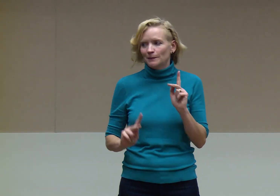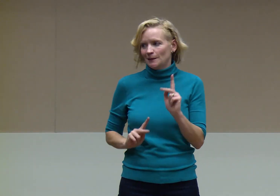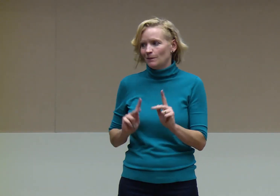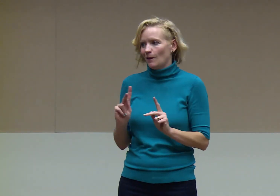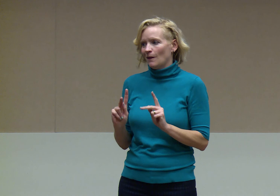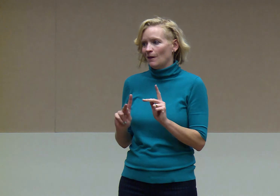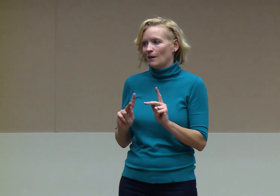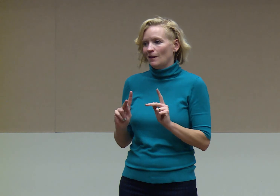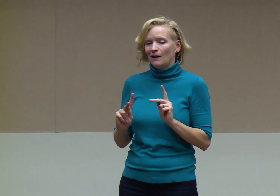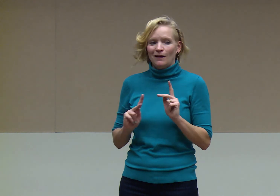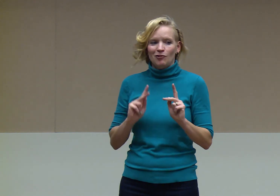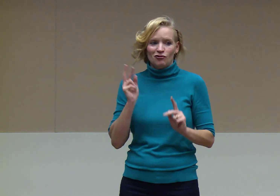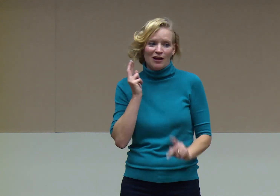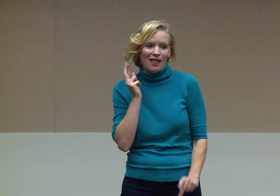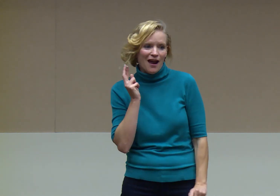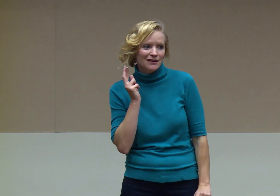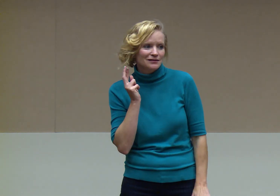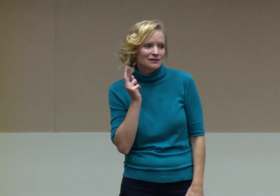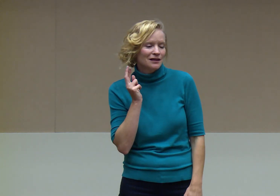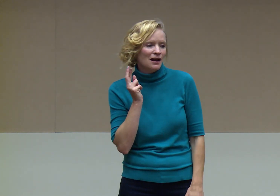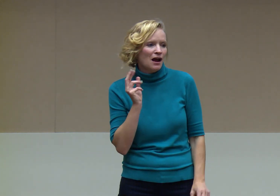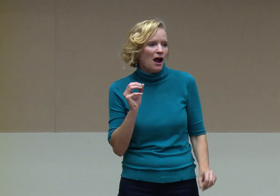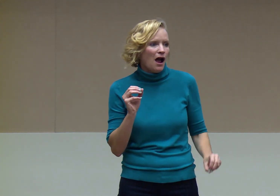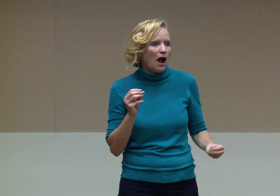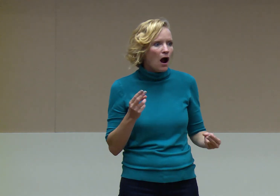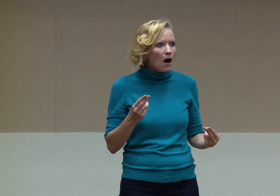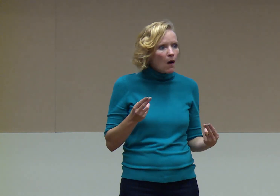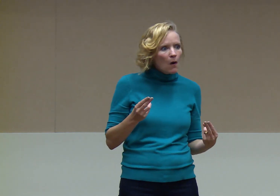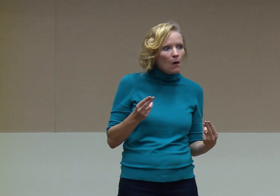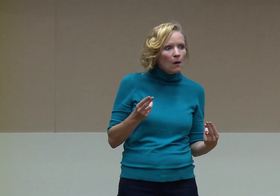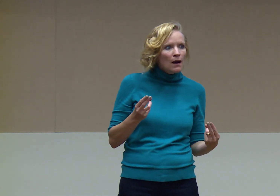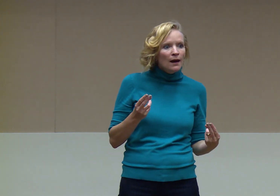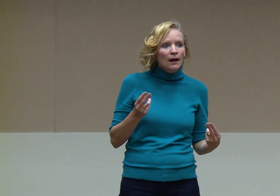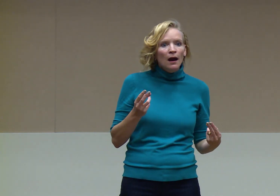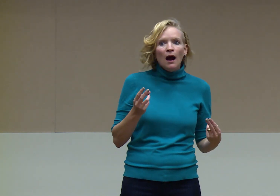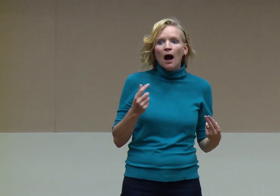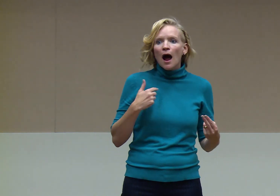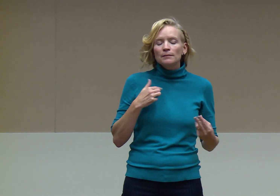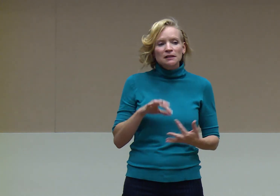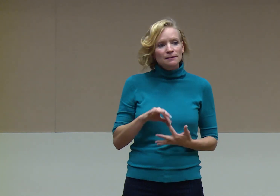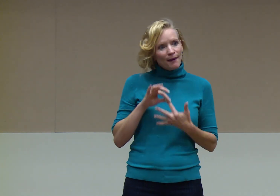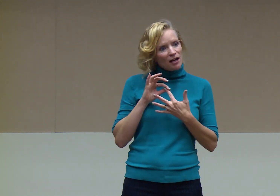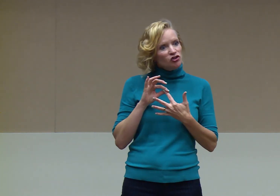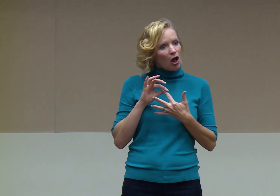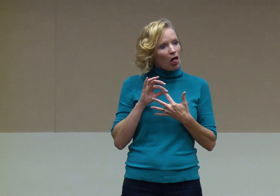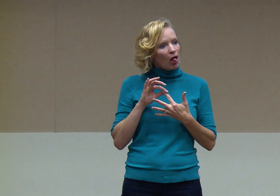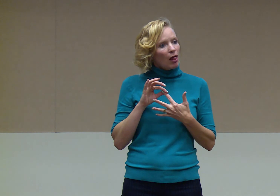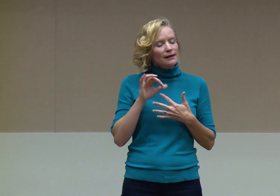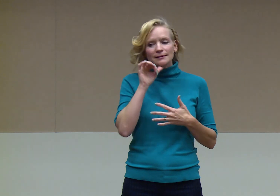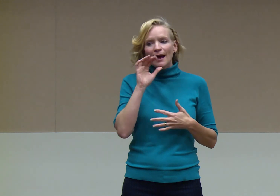I'm sure one day deaf people have the realization